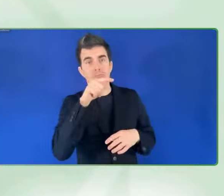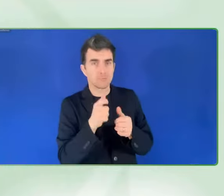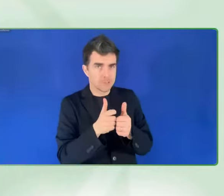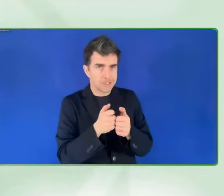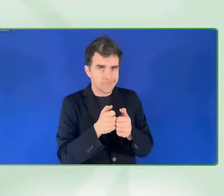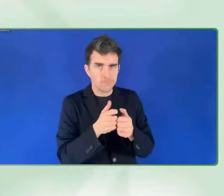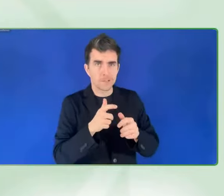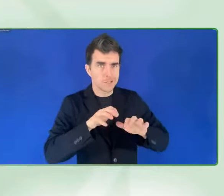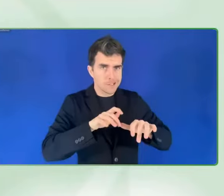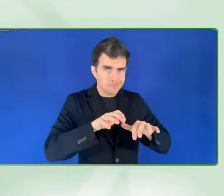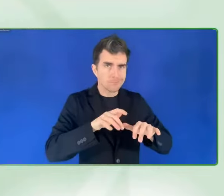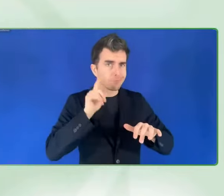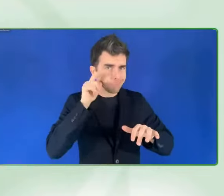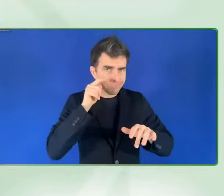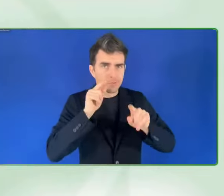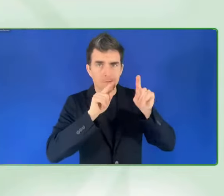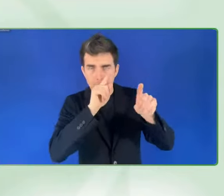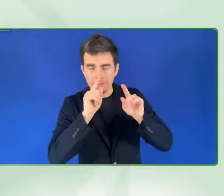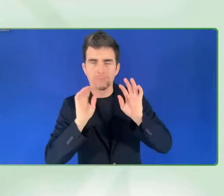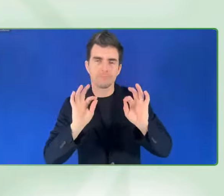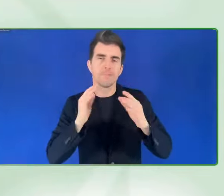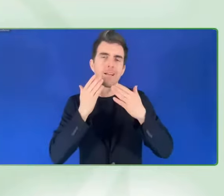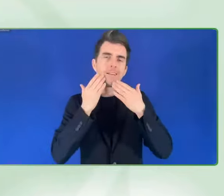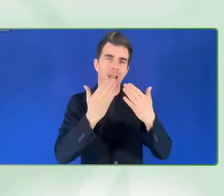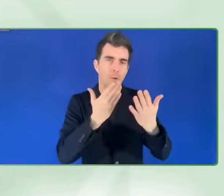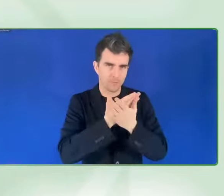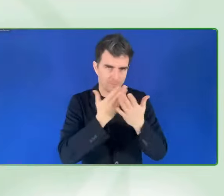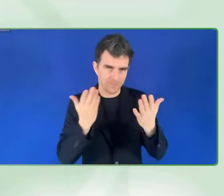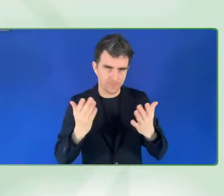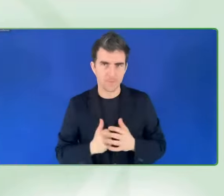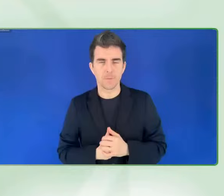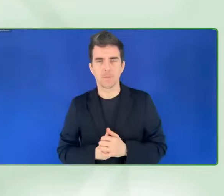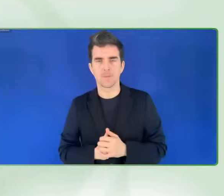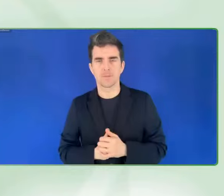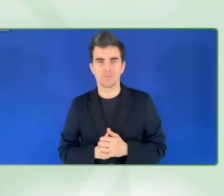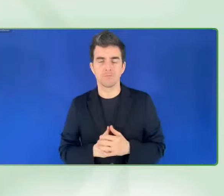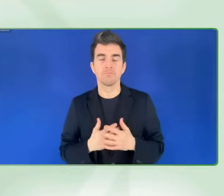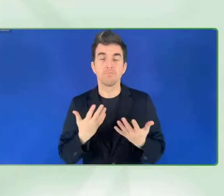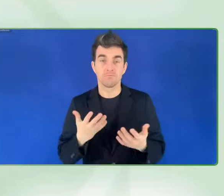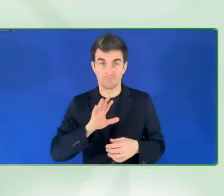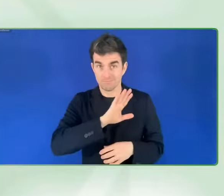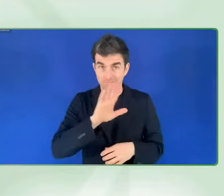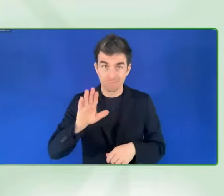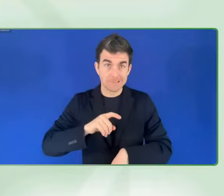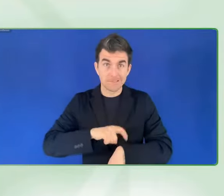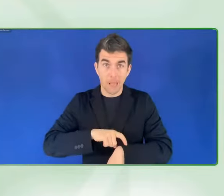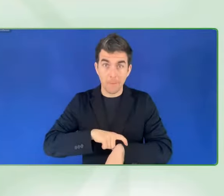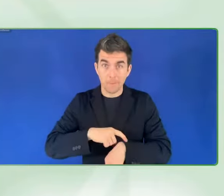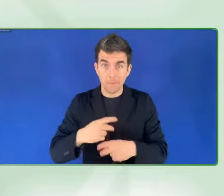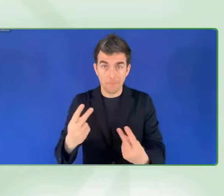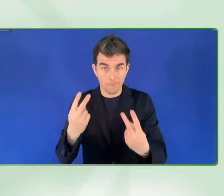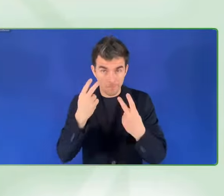of course the Zero Project Awards in 2021. And 300 best practices in the world, awarded by the UN.